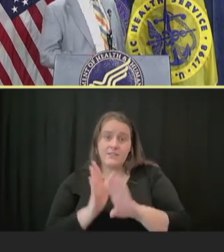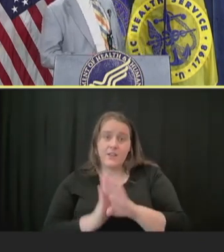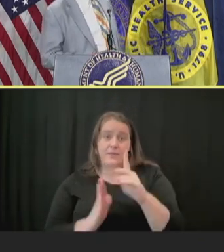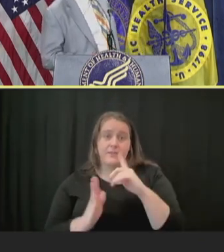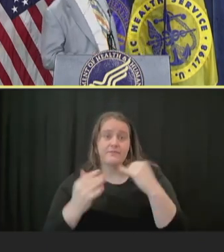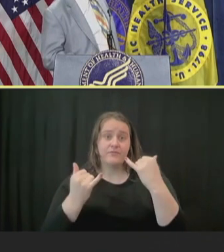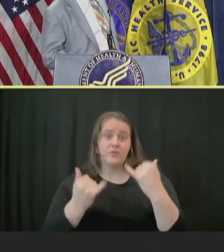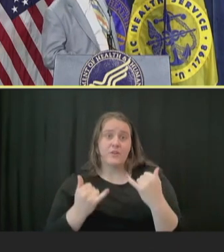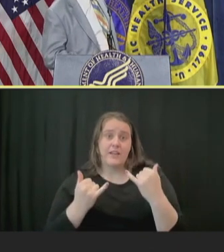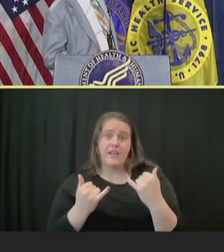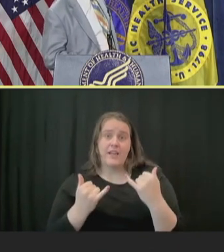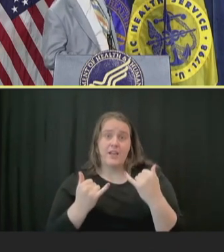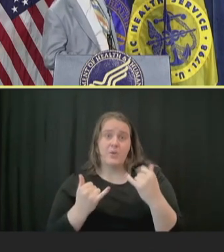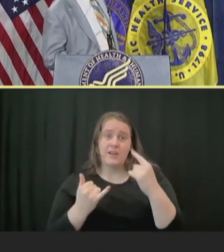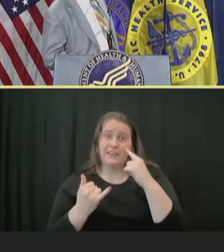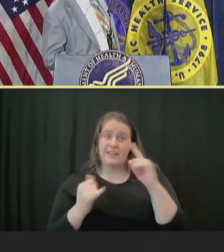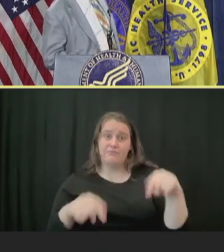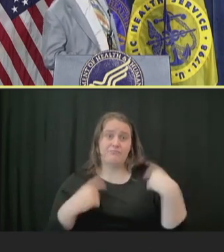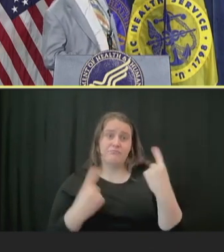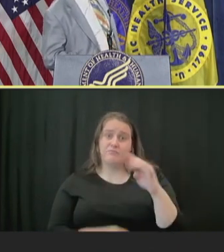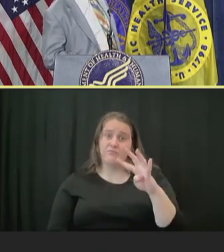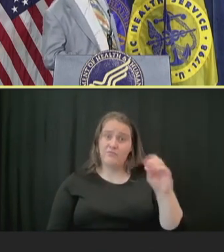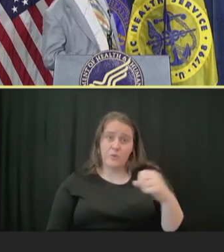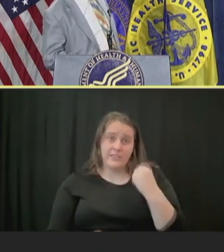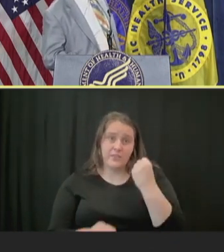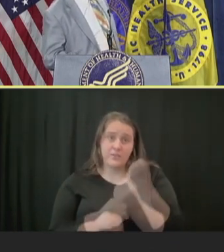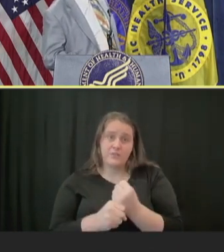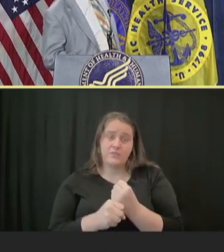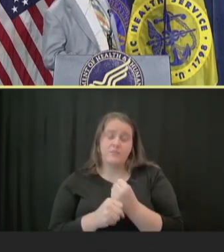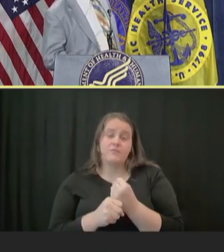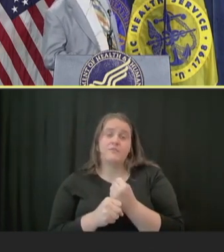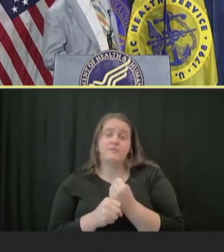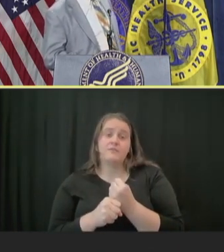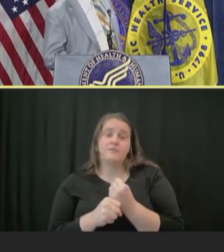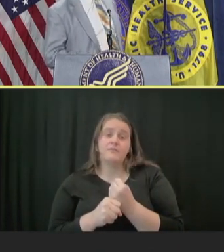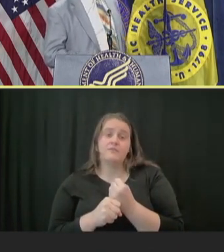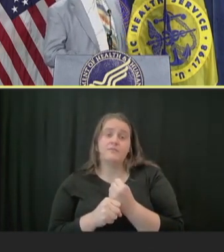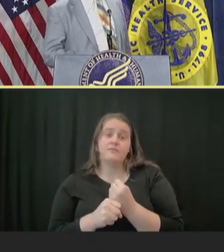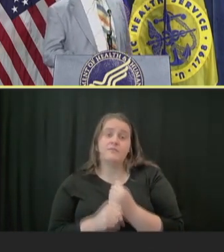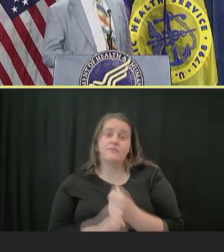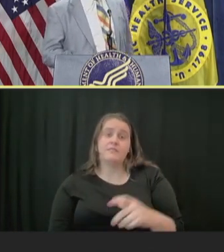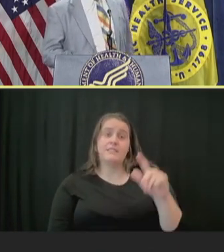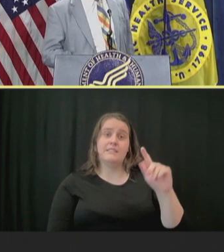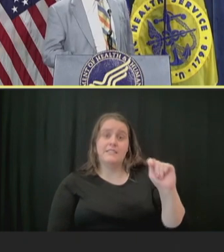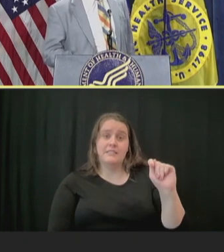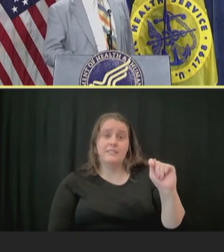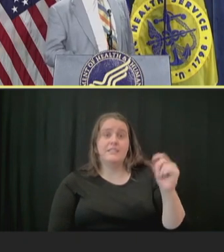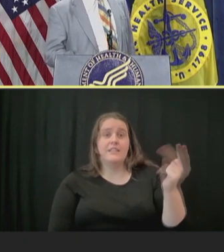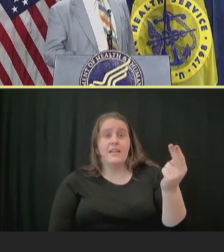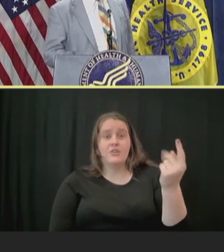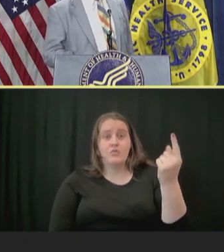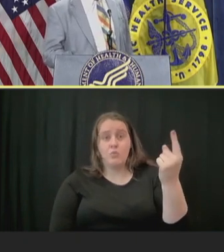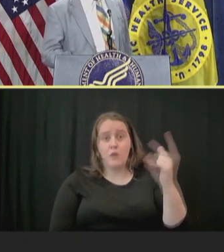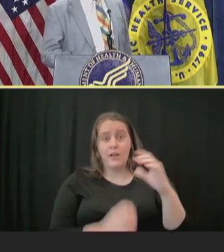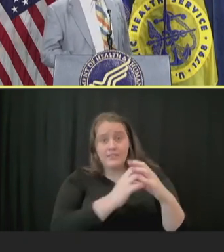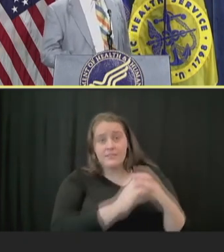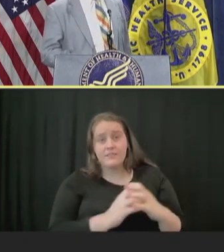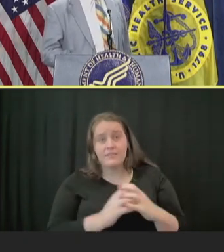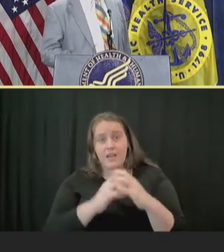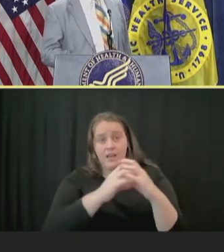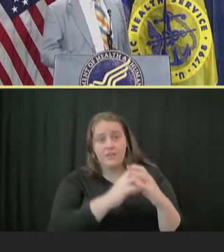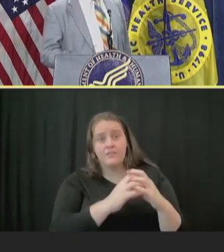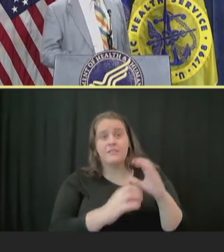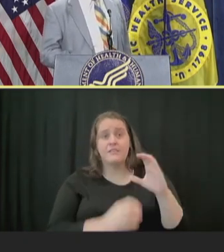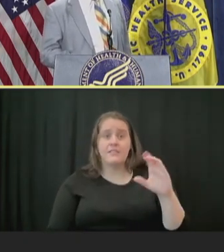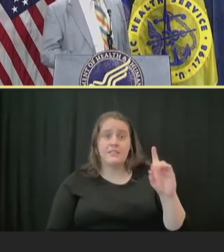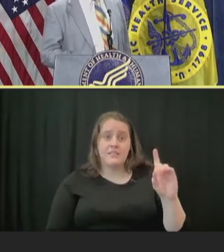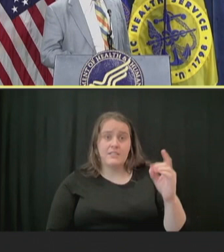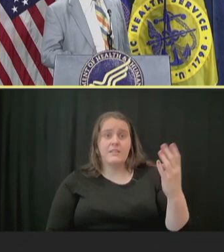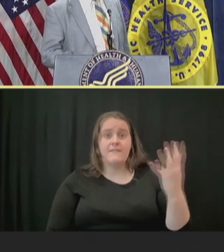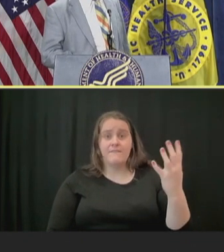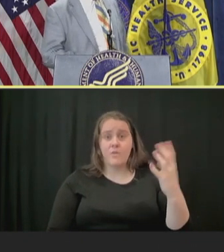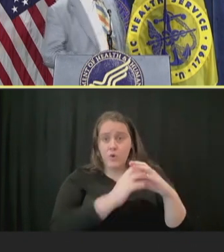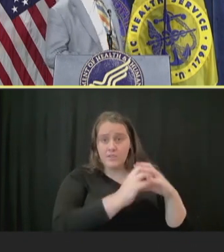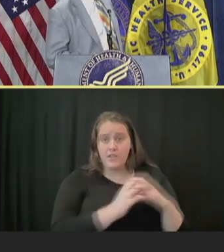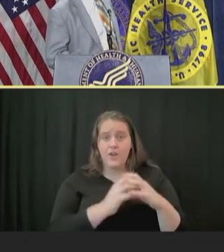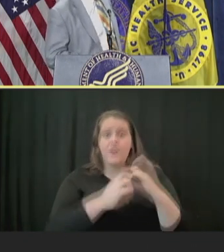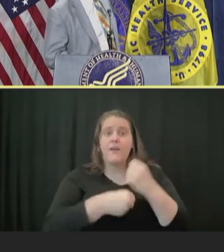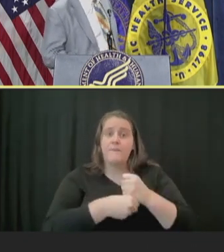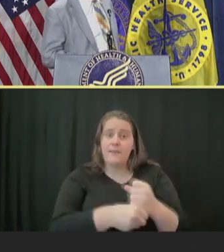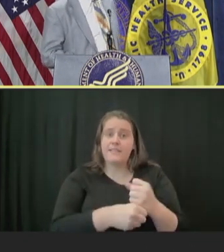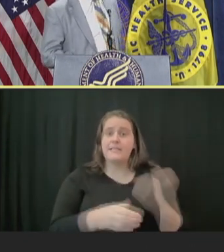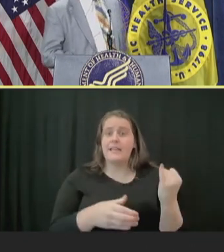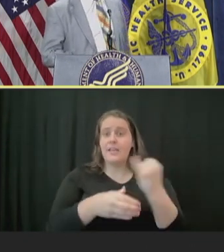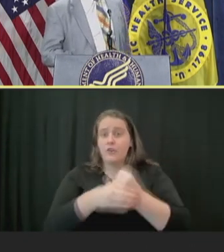40 years at least. The Th1 cell, the CD4+ Th1 cell that makes interferon gamma, TNF and IL-2 are key